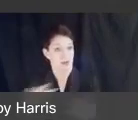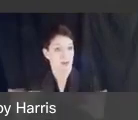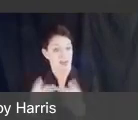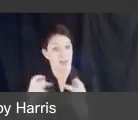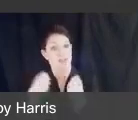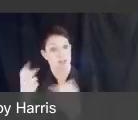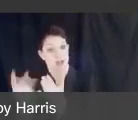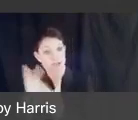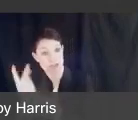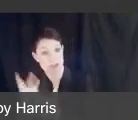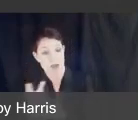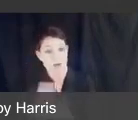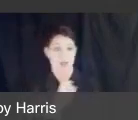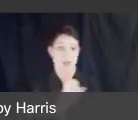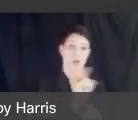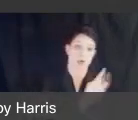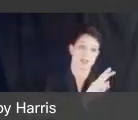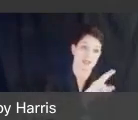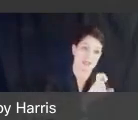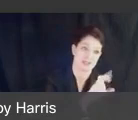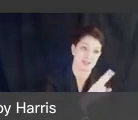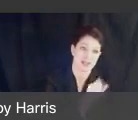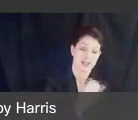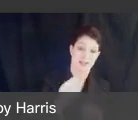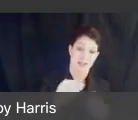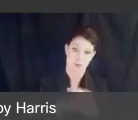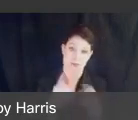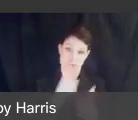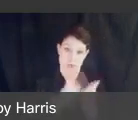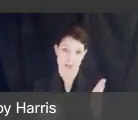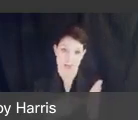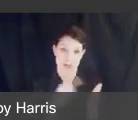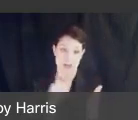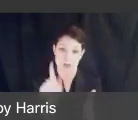from CVS, can they go back on and cancel to let you know or do you have to go and recheck with them?